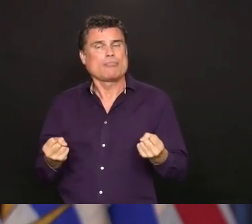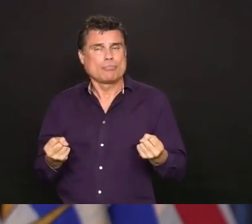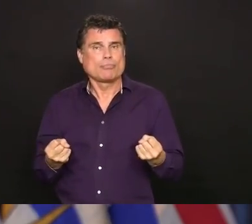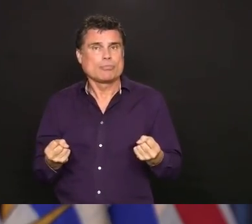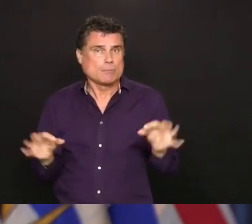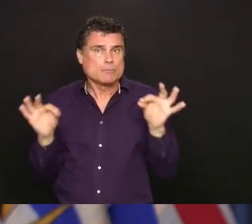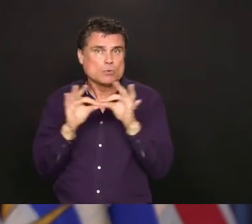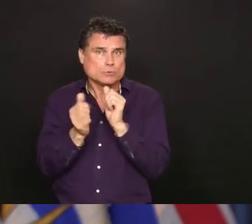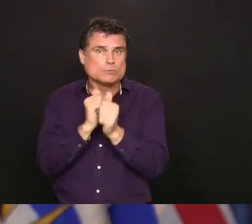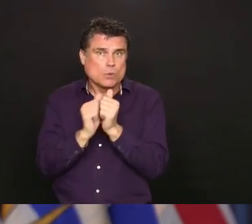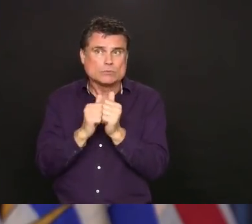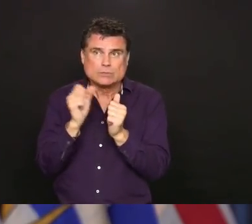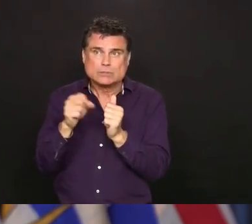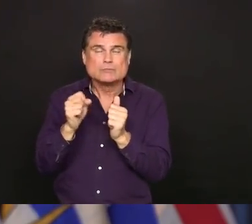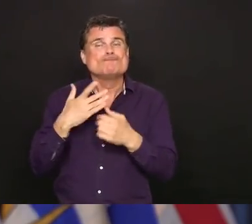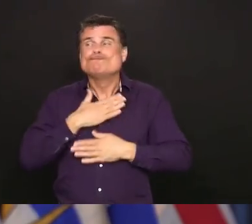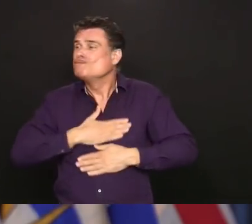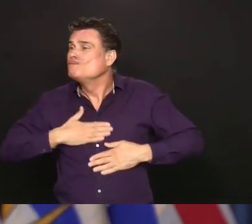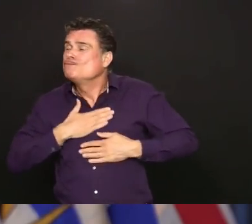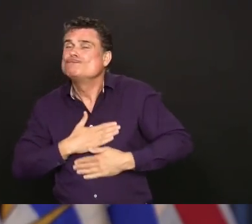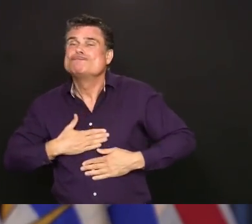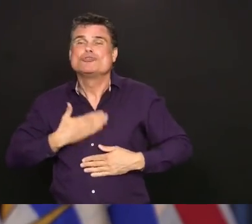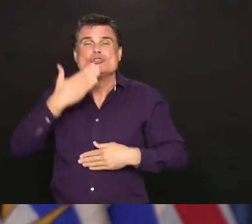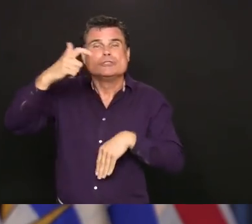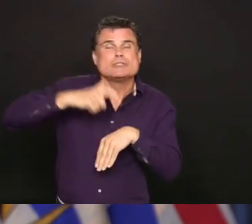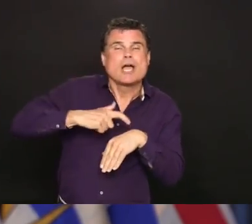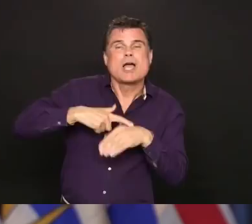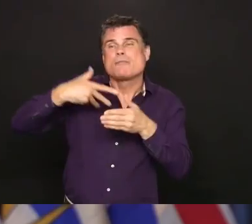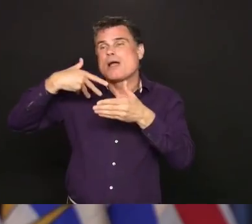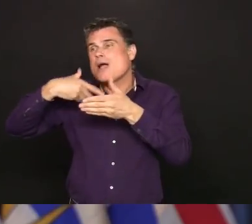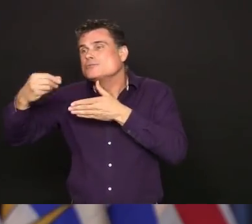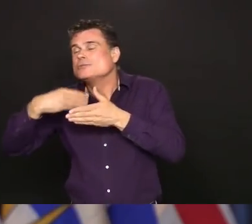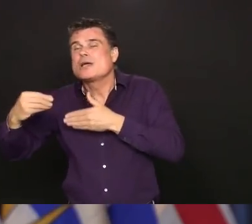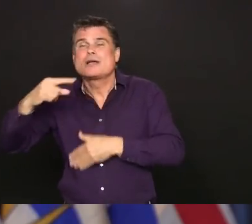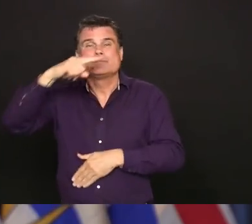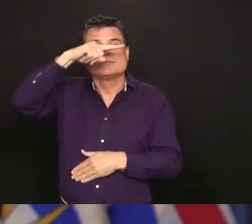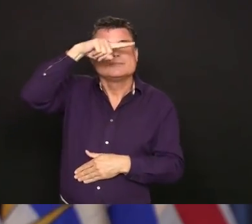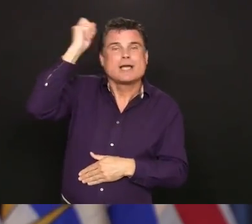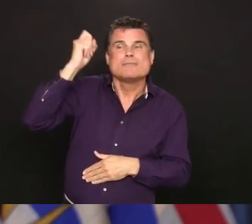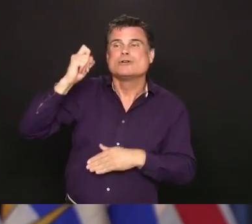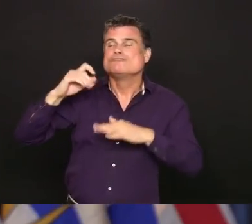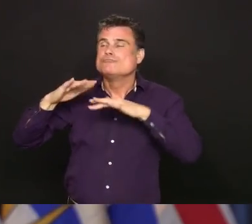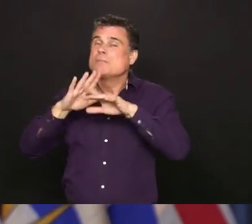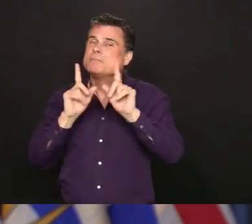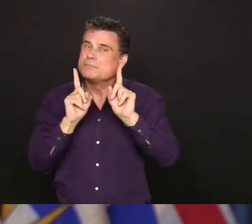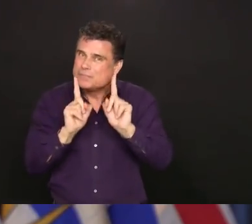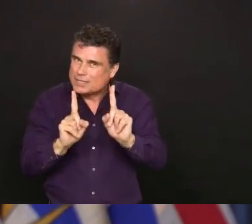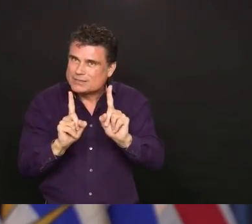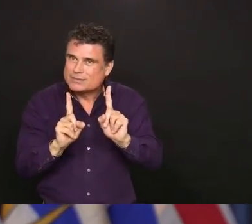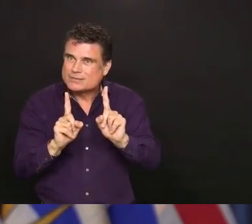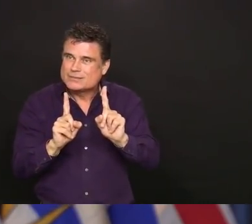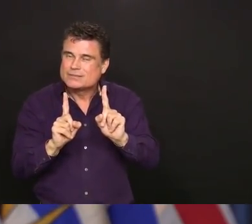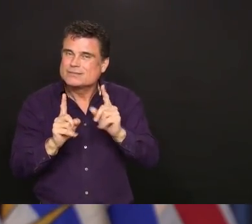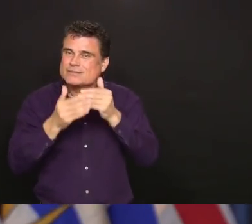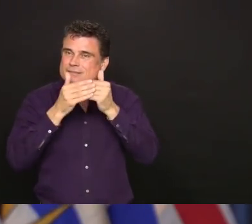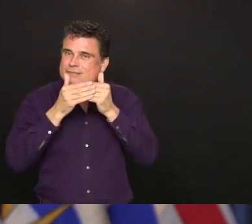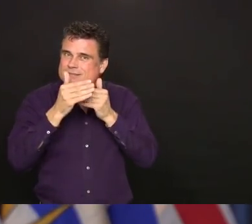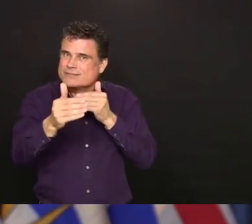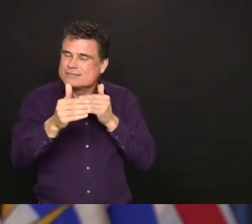I think there are ways it can be done, but we need to look at how do we do is safely so we're